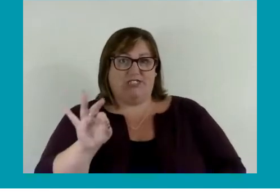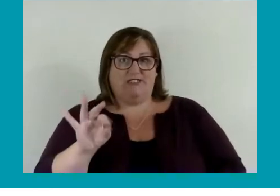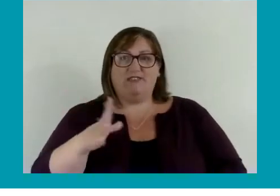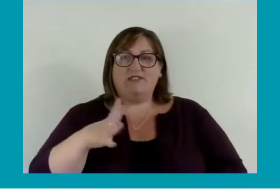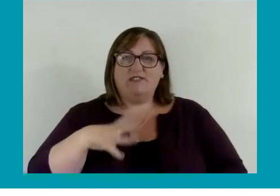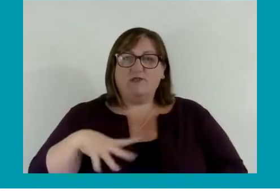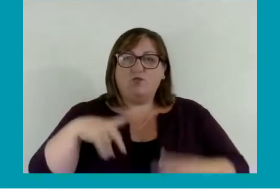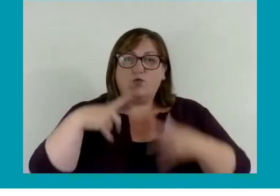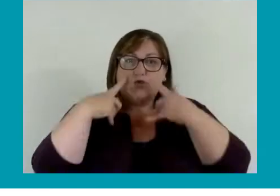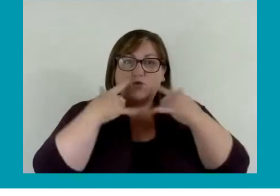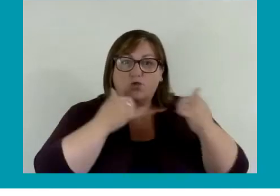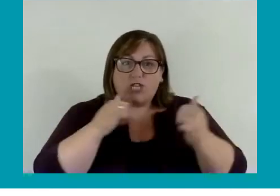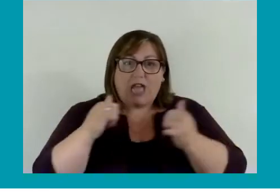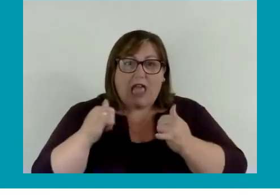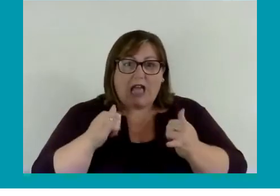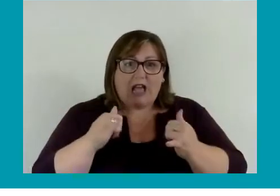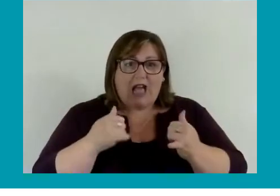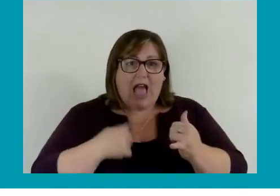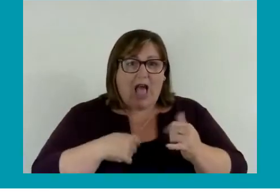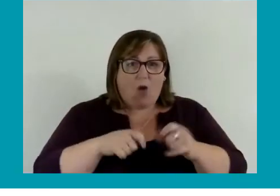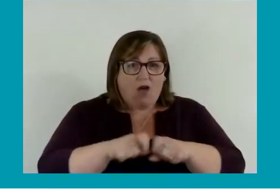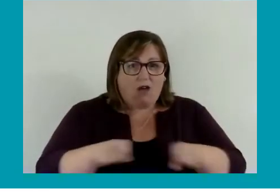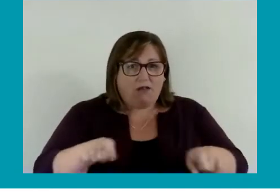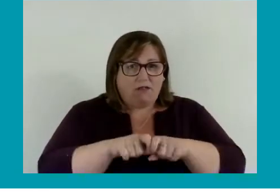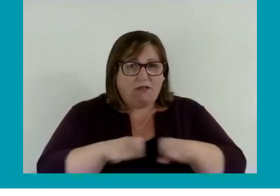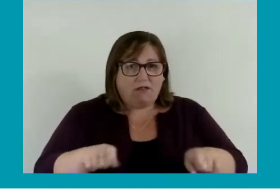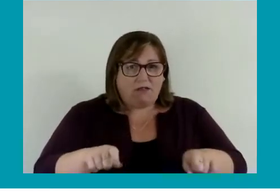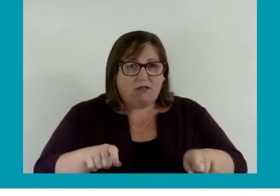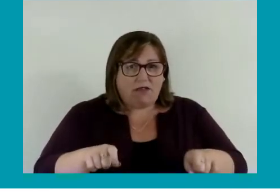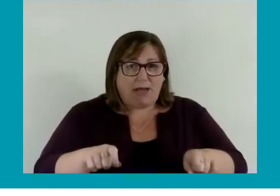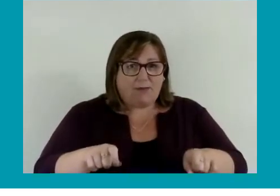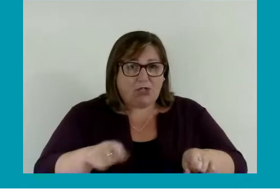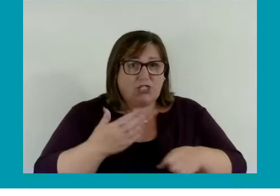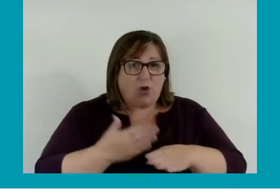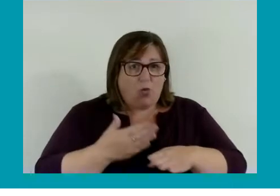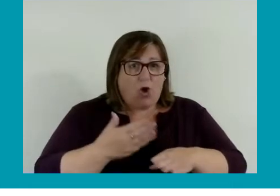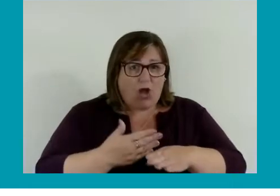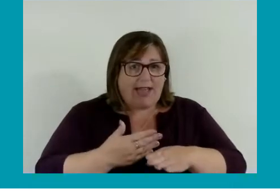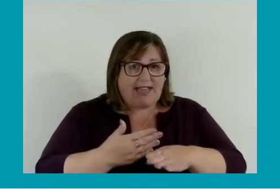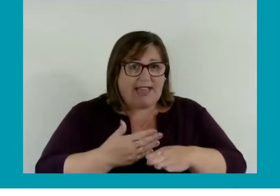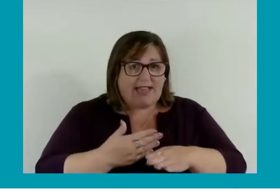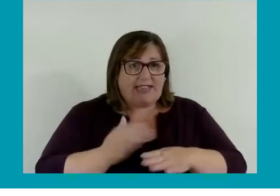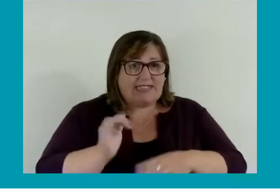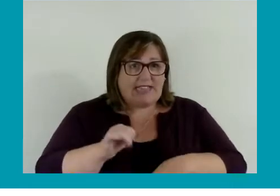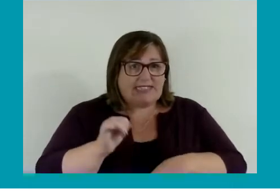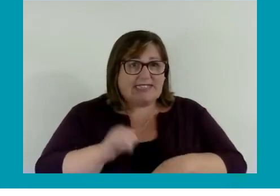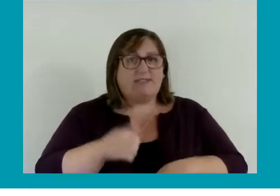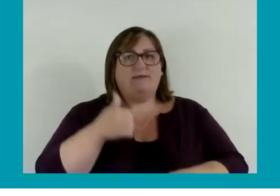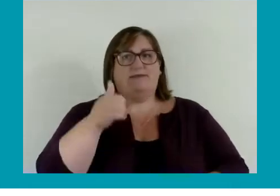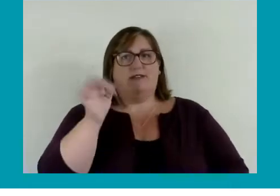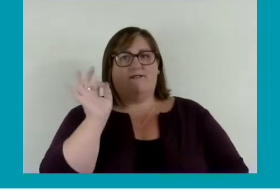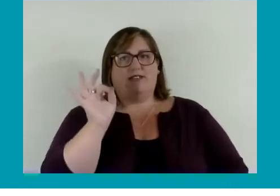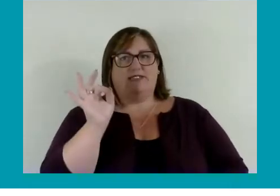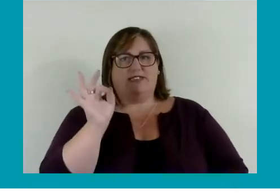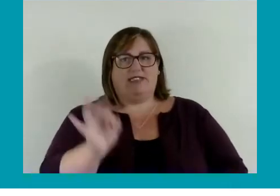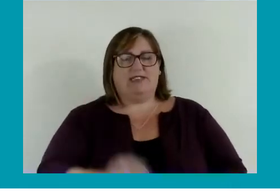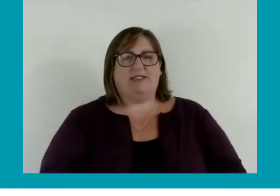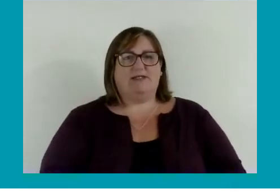captions are working all good all right fantastic so meet the employer is part of our hive service